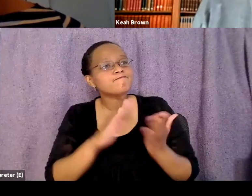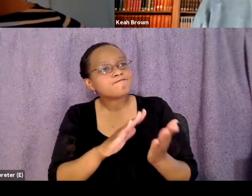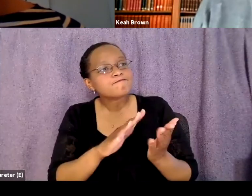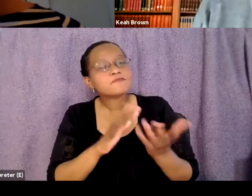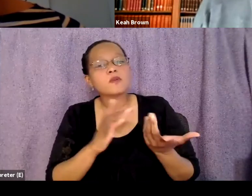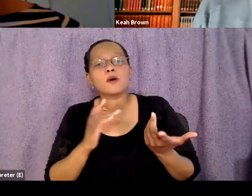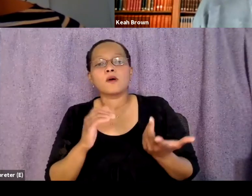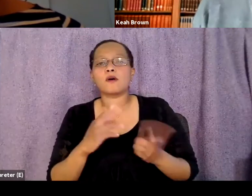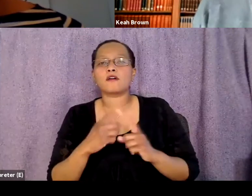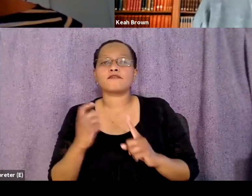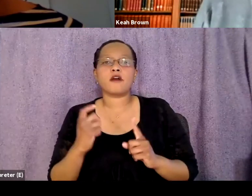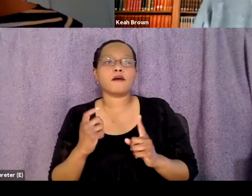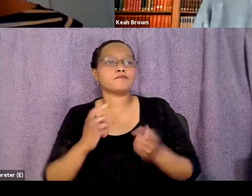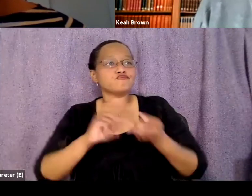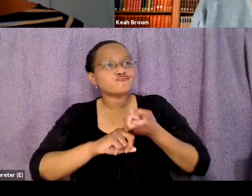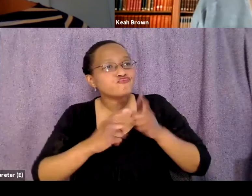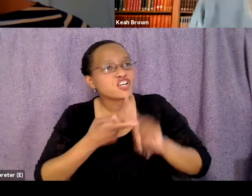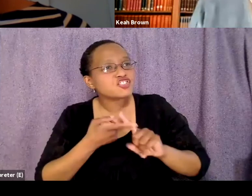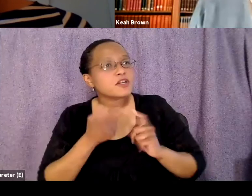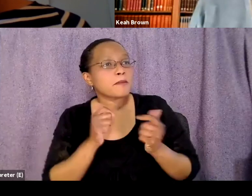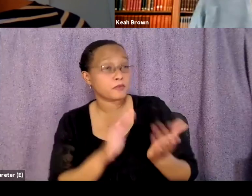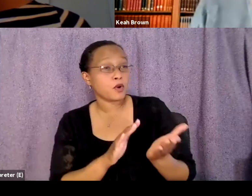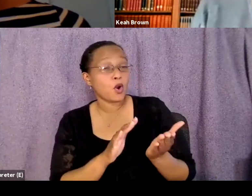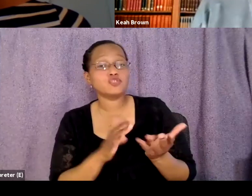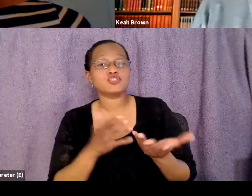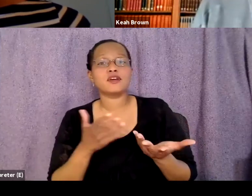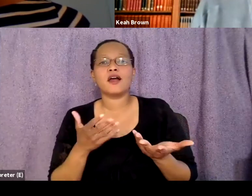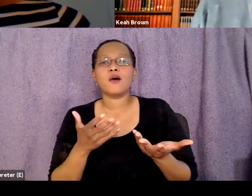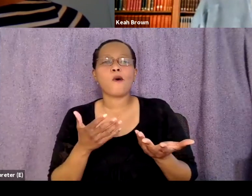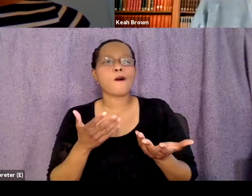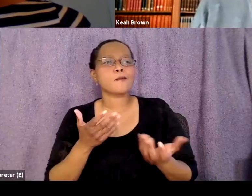of like friendship, or even just understanding human to human then.